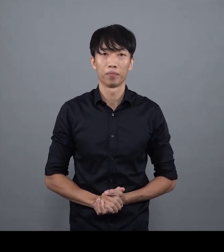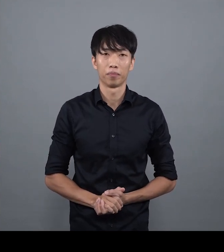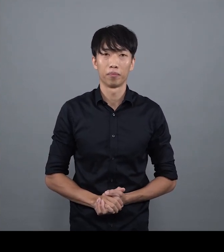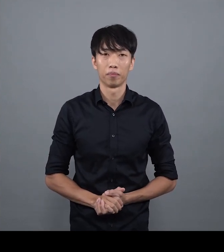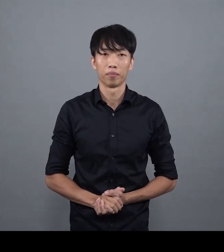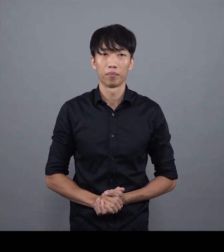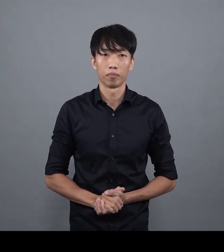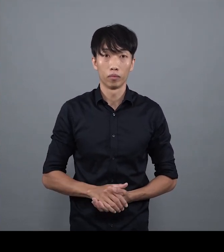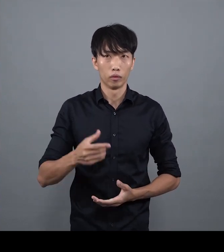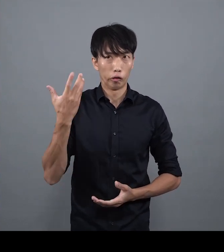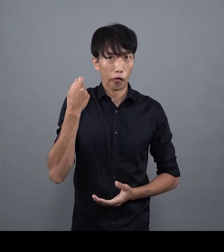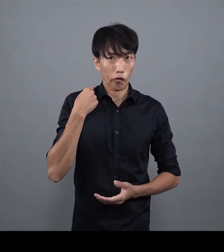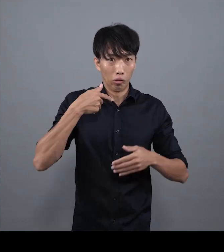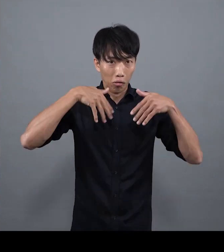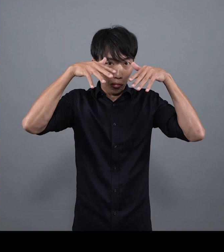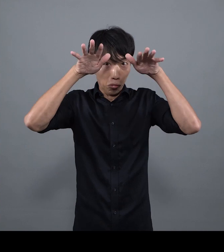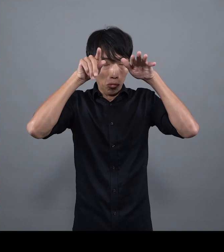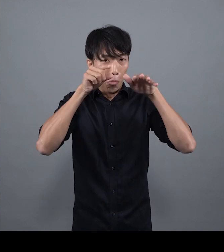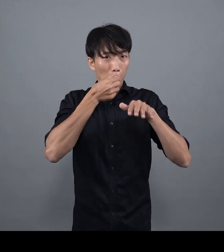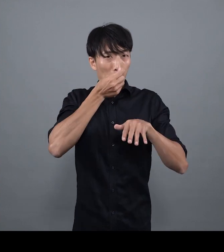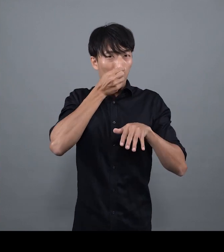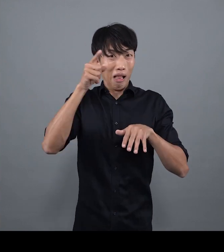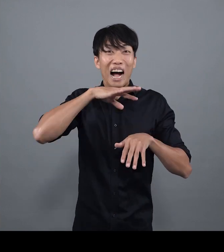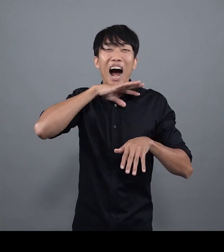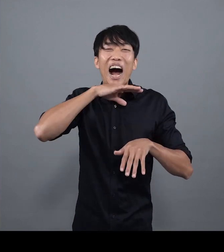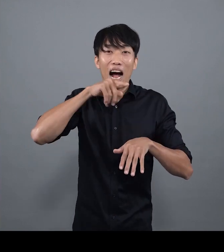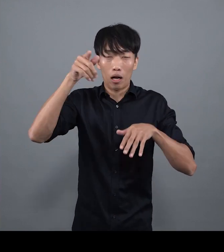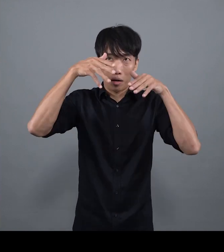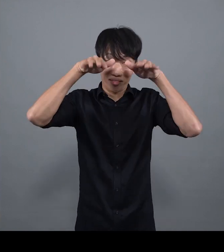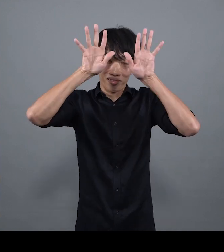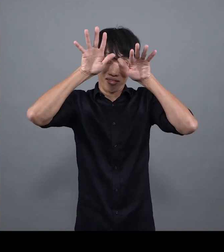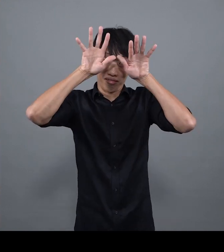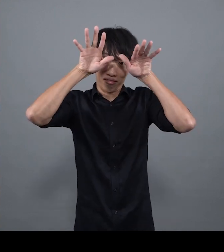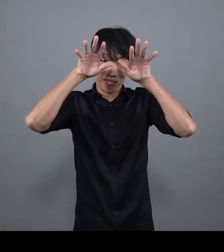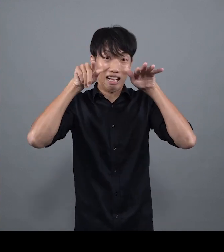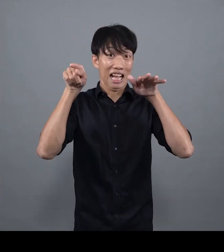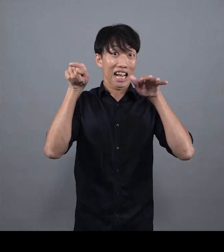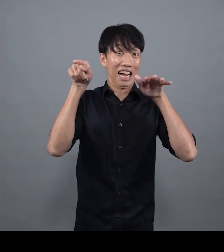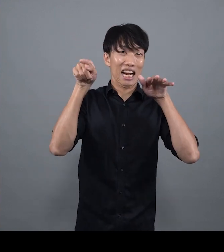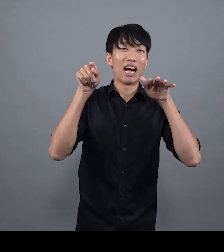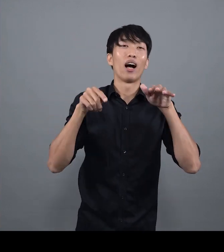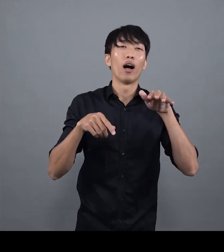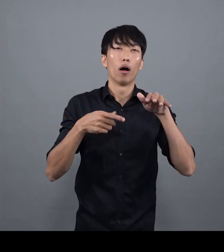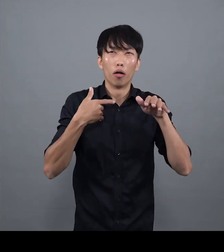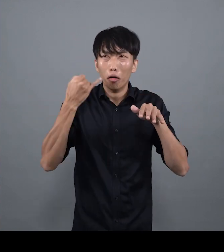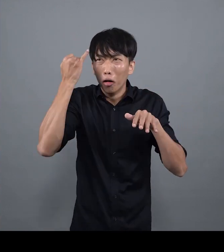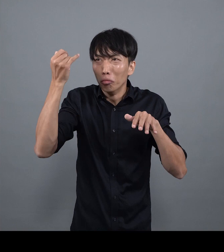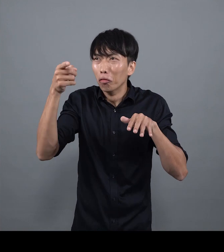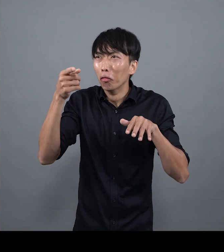Recently I’ve taken an interest in eyelashes False lashes. The ones that wave up and down I don’t know why I thought of that